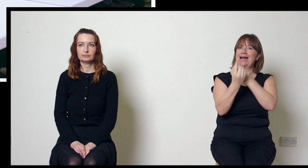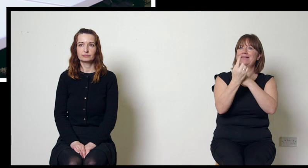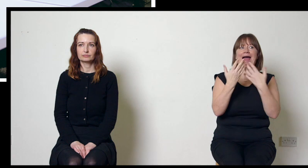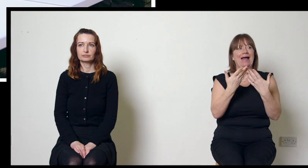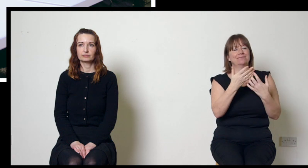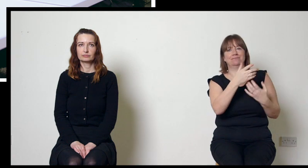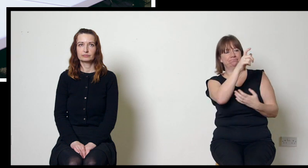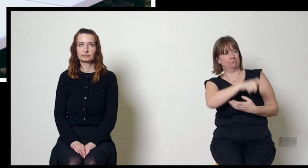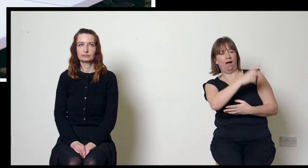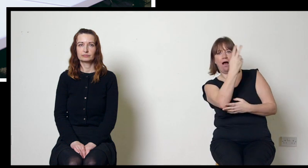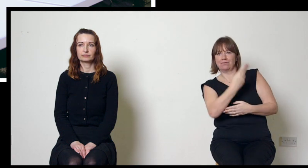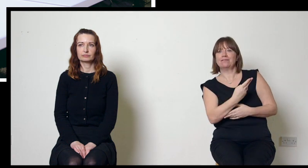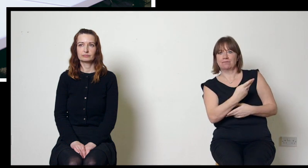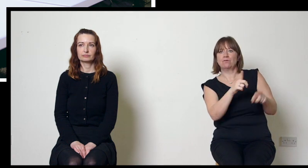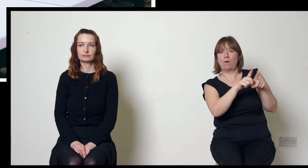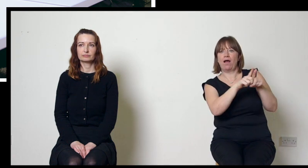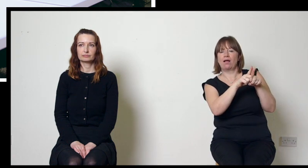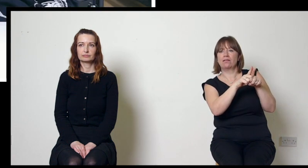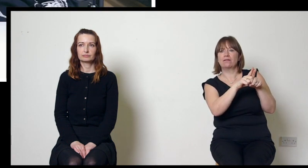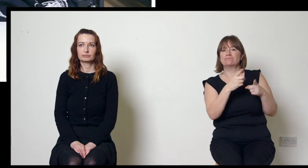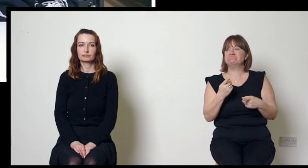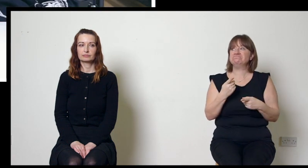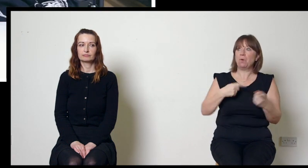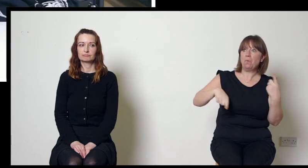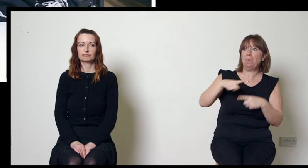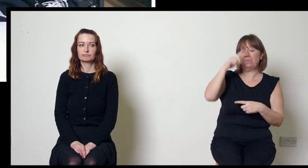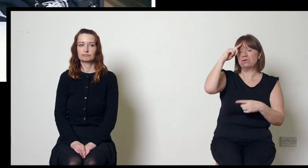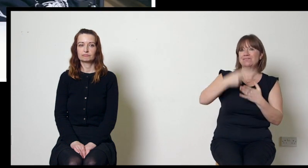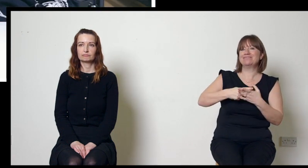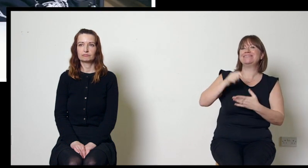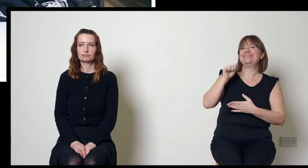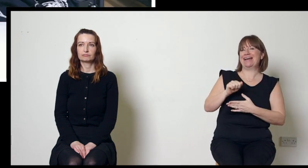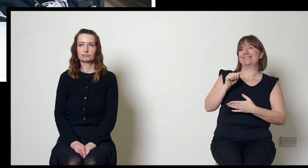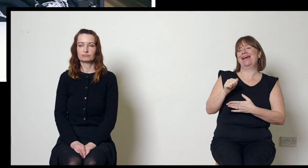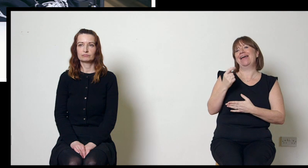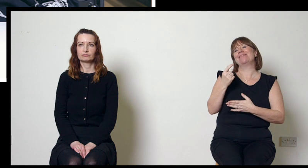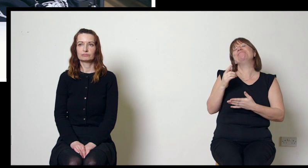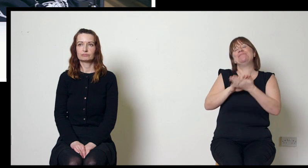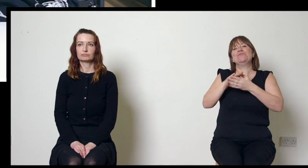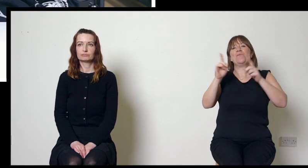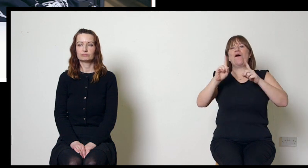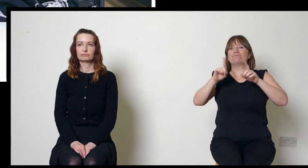And it was a group… And we collectively went, yeah, that's going to allow us to reach a much wider audience and have a reach.